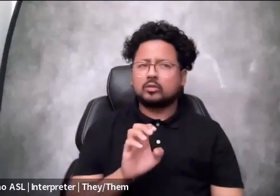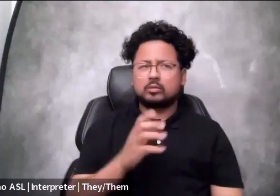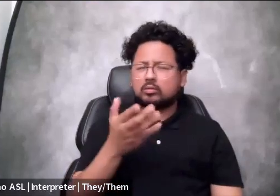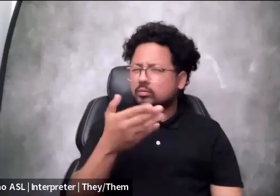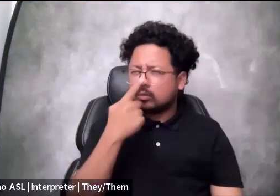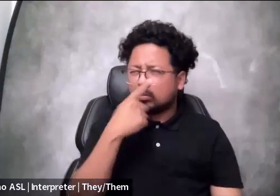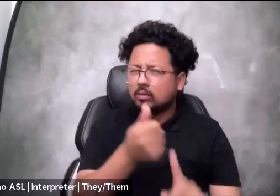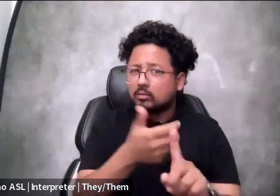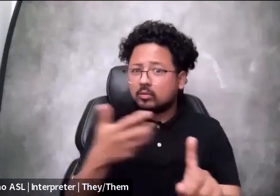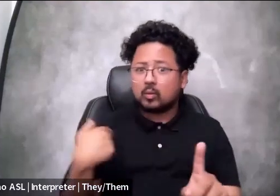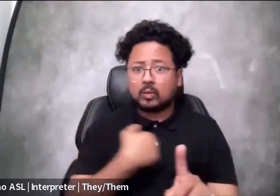but we know it as Melissa. So what happened there?